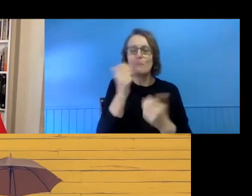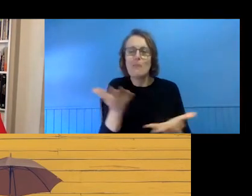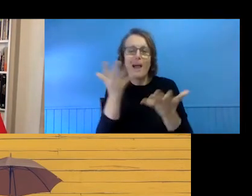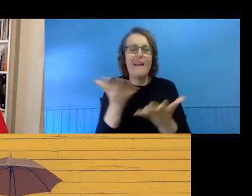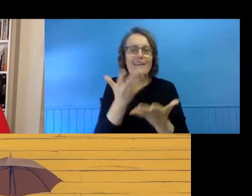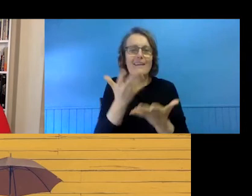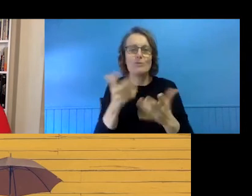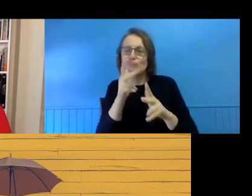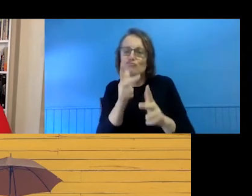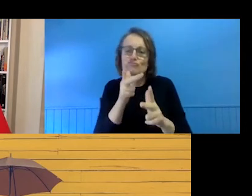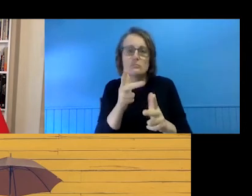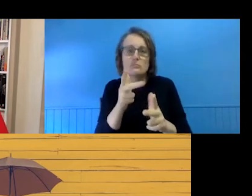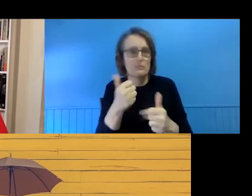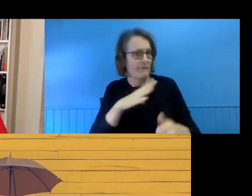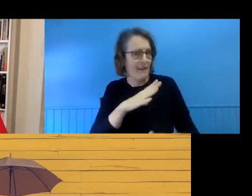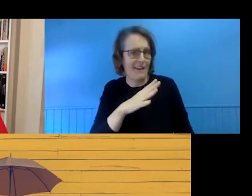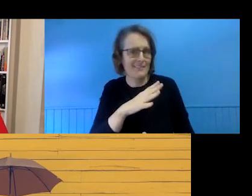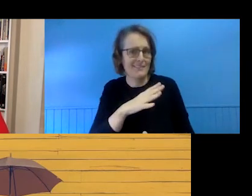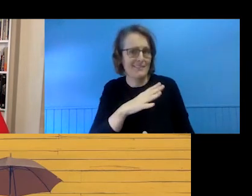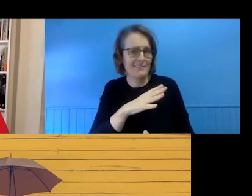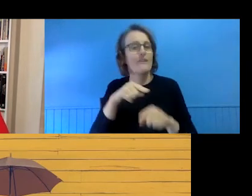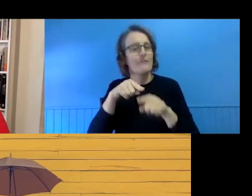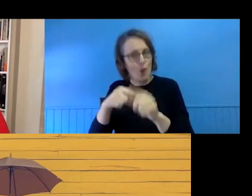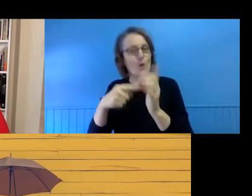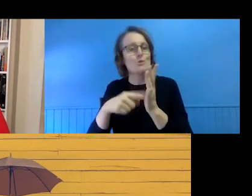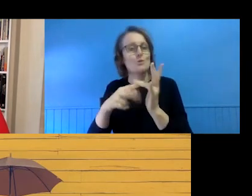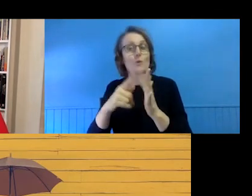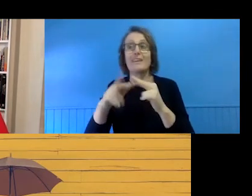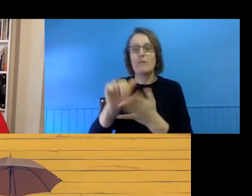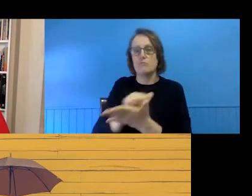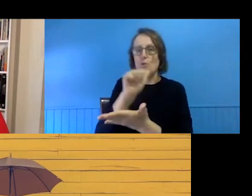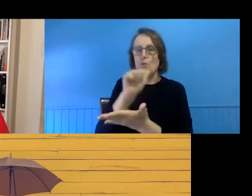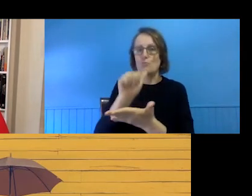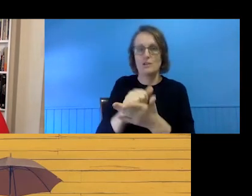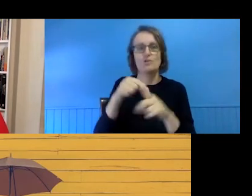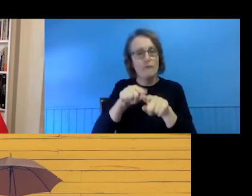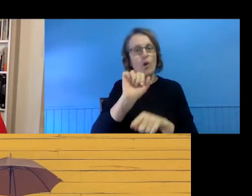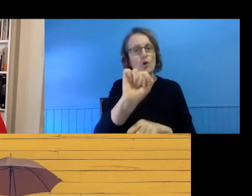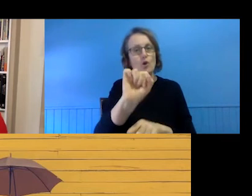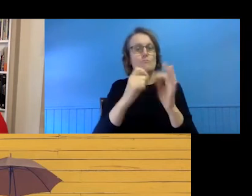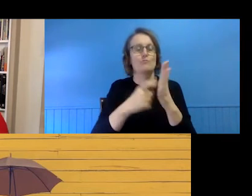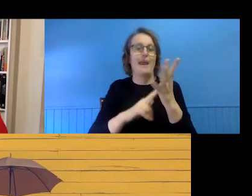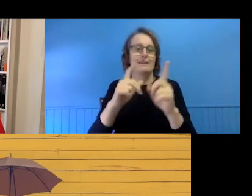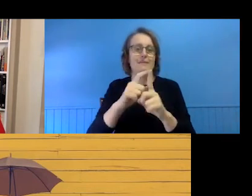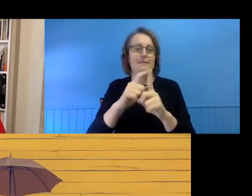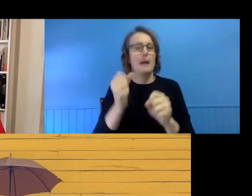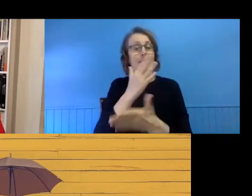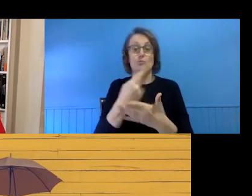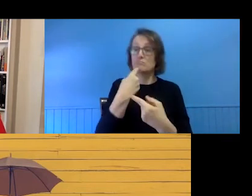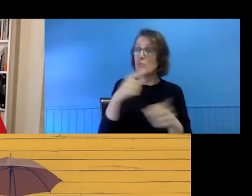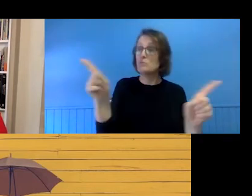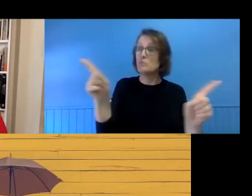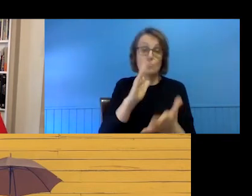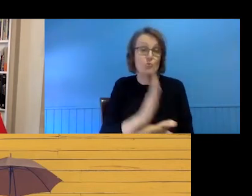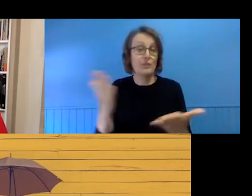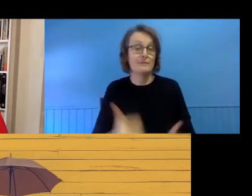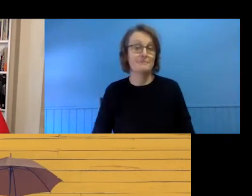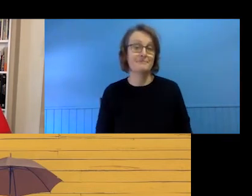world, that's appropriate too, keep it on brand. The next stip might